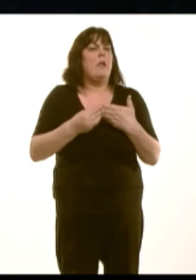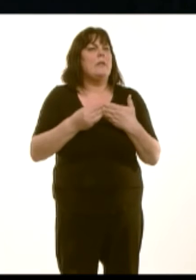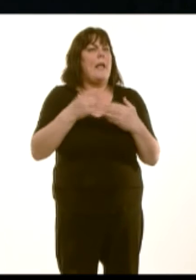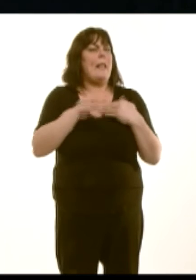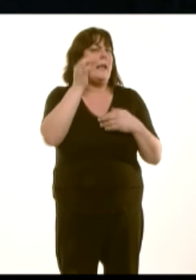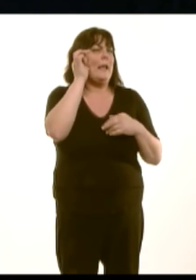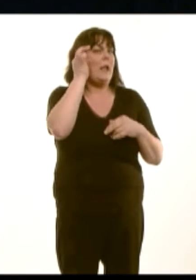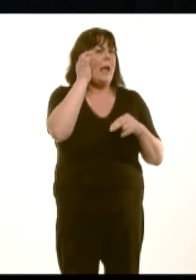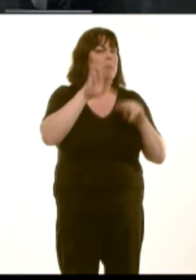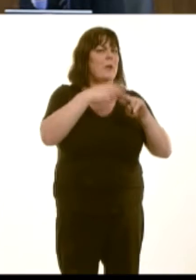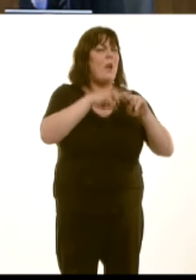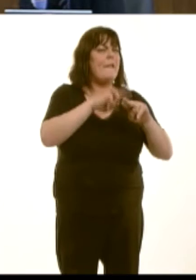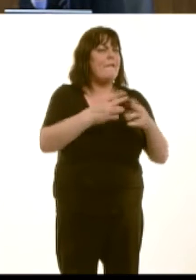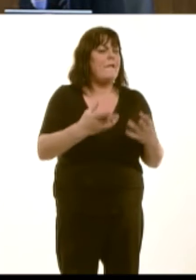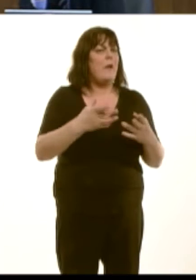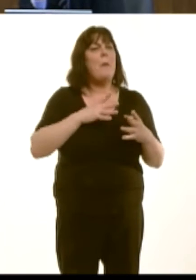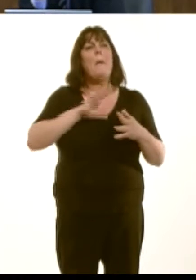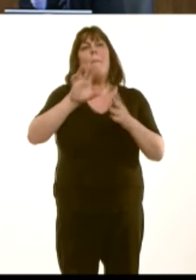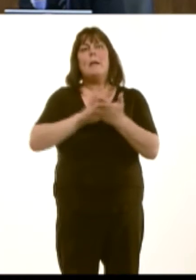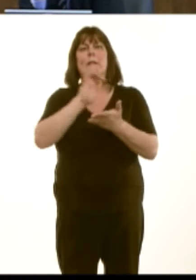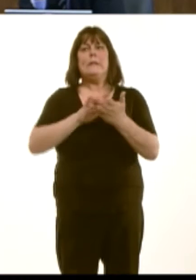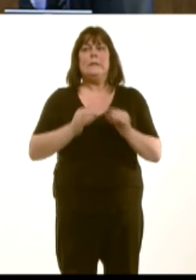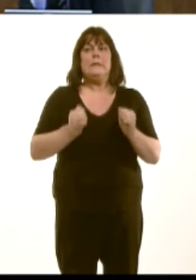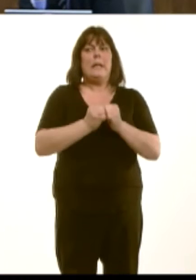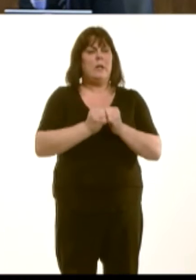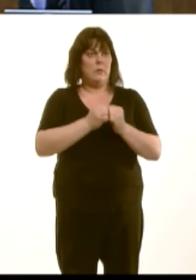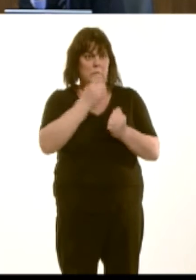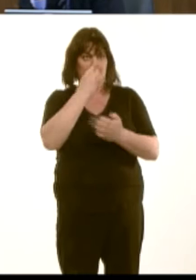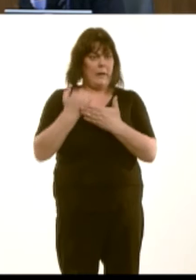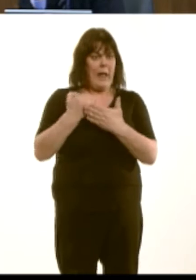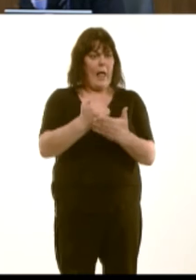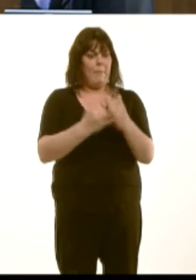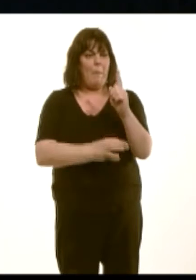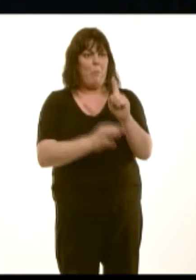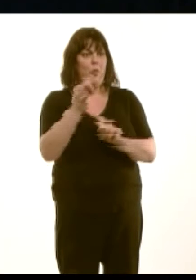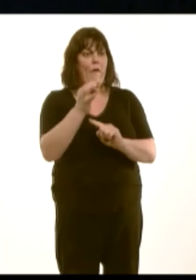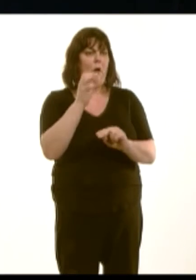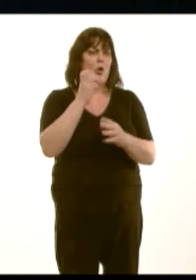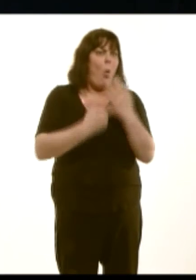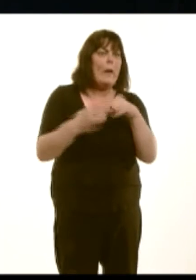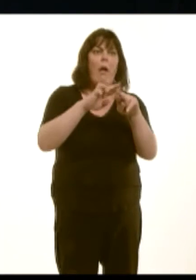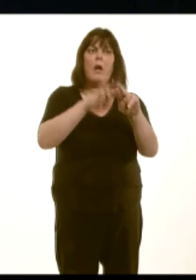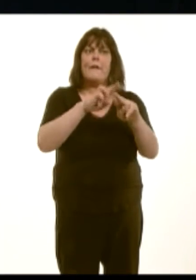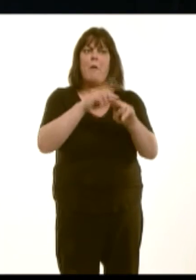Now, a city deal could be a real engine for regenerating not just Cardiff, but the wider